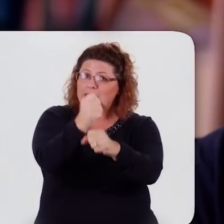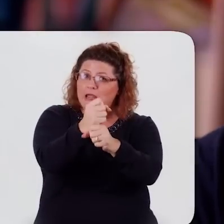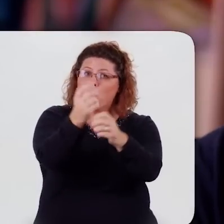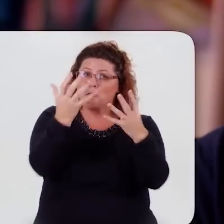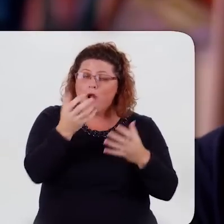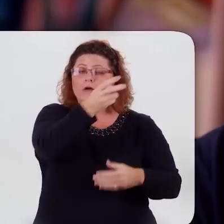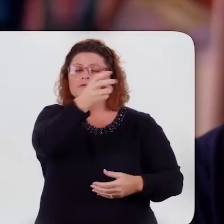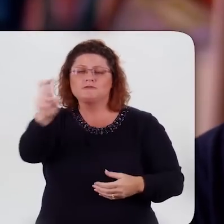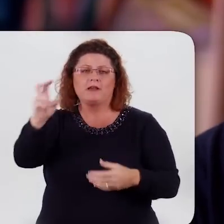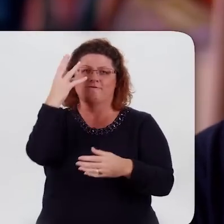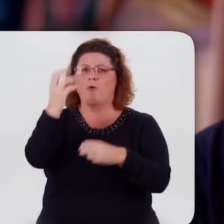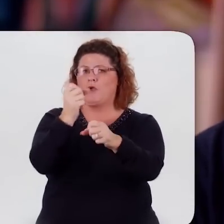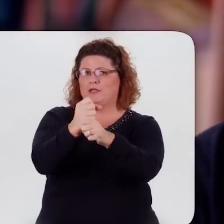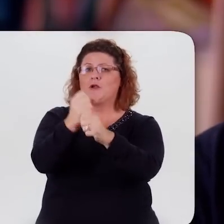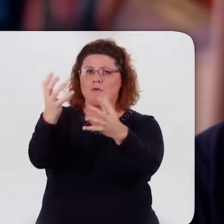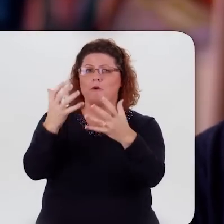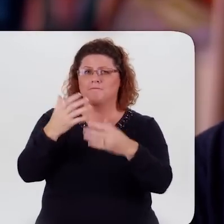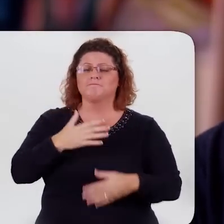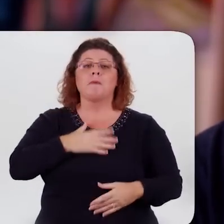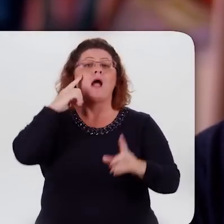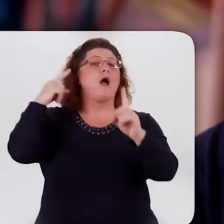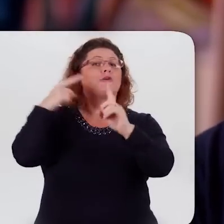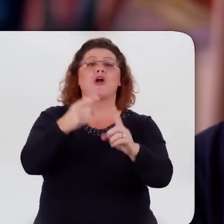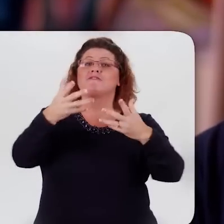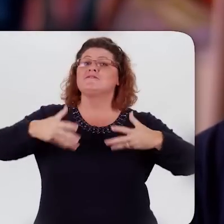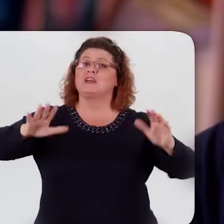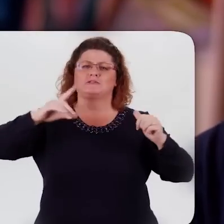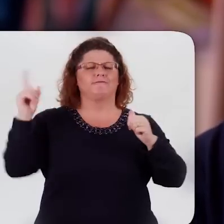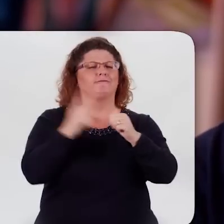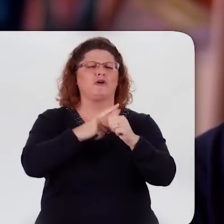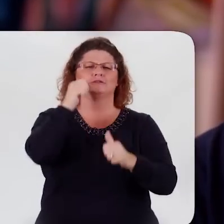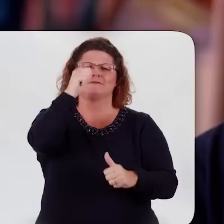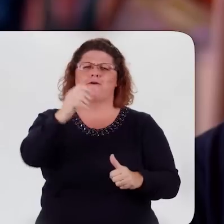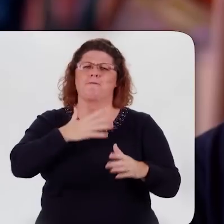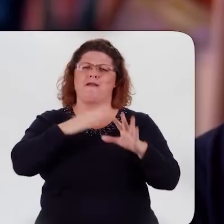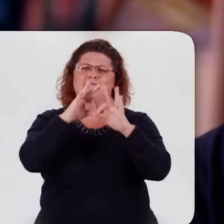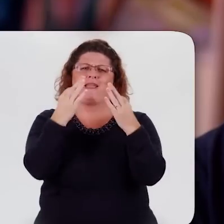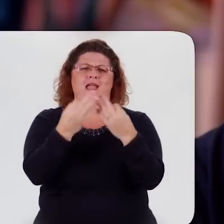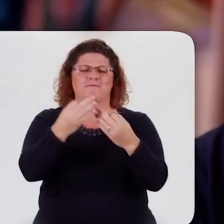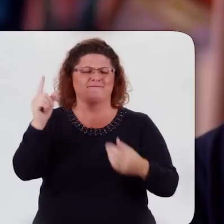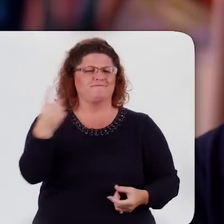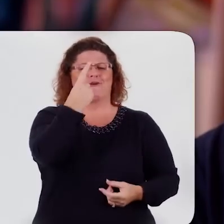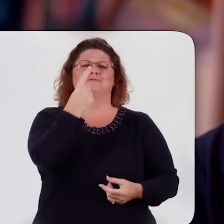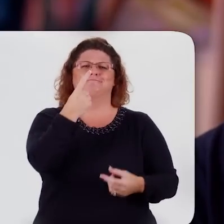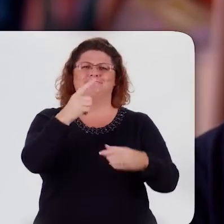to a four-year, and my ultimate goal with that is to be the first girl in my family to get a degree